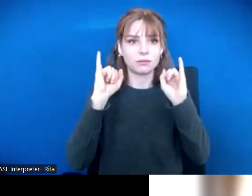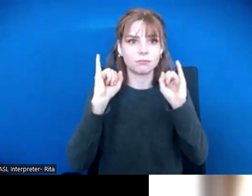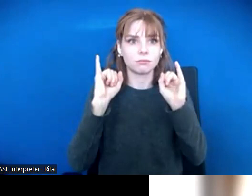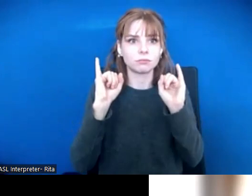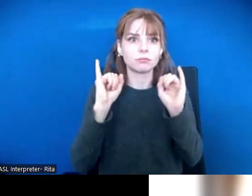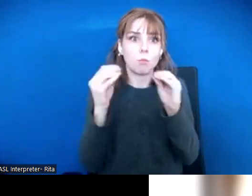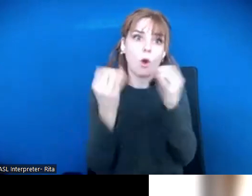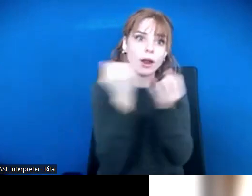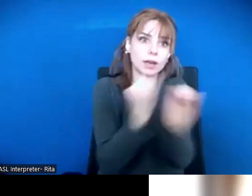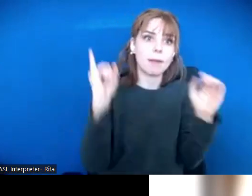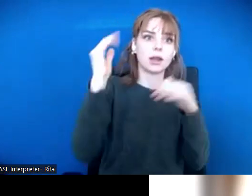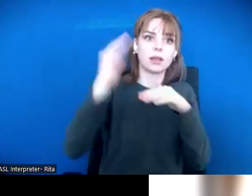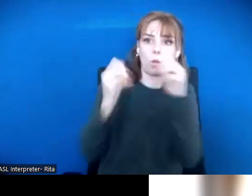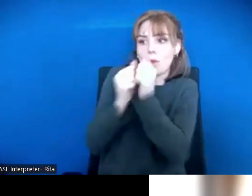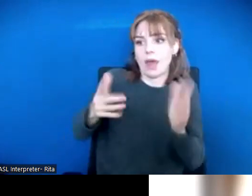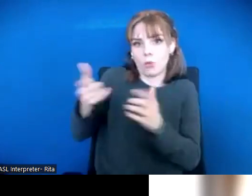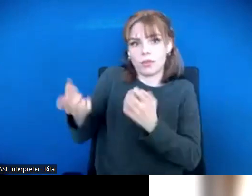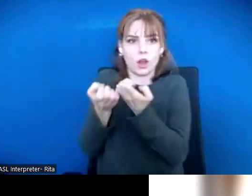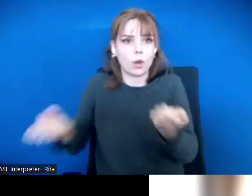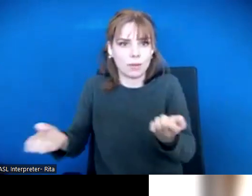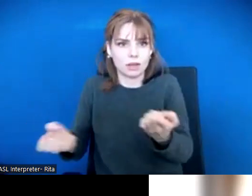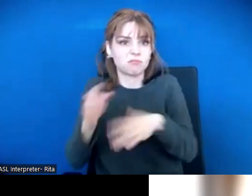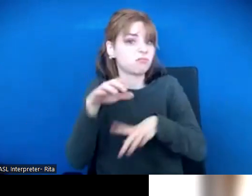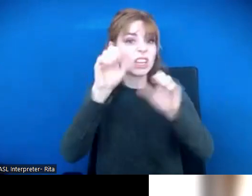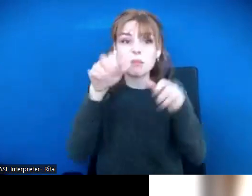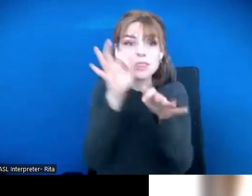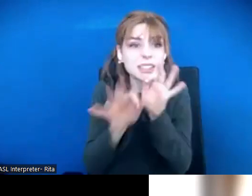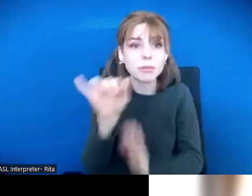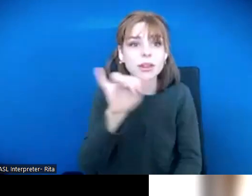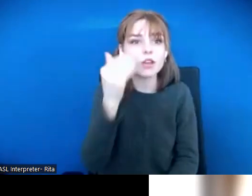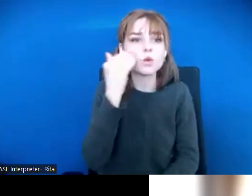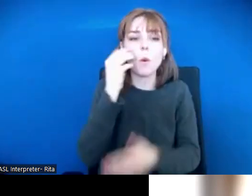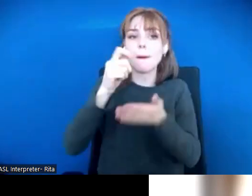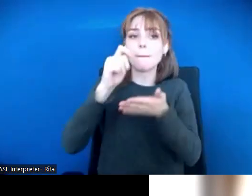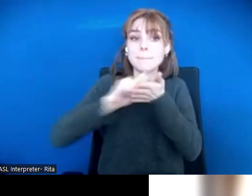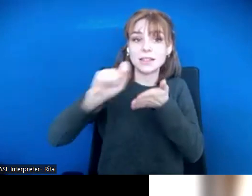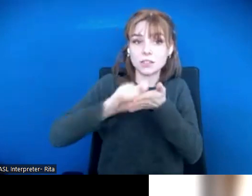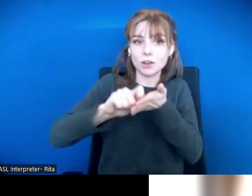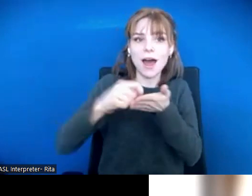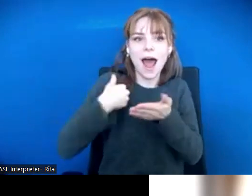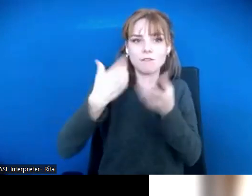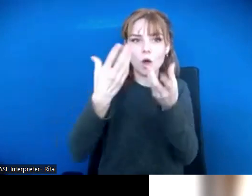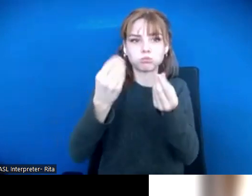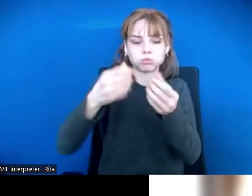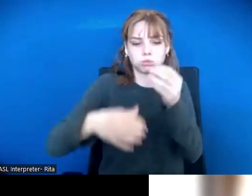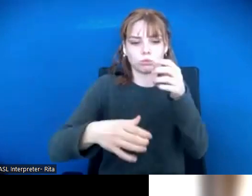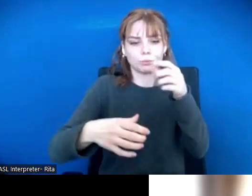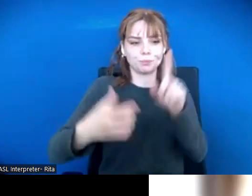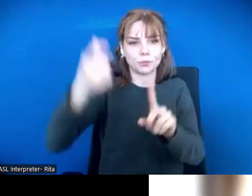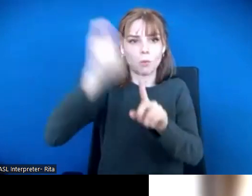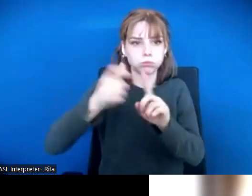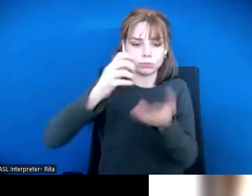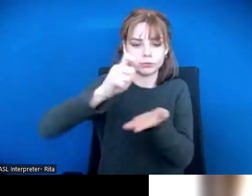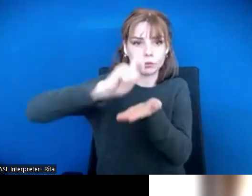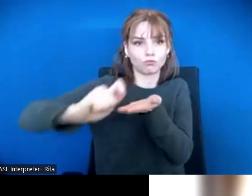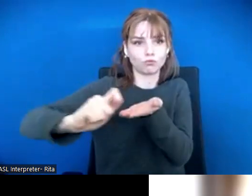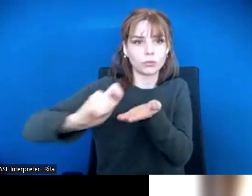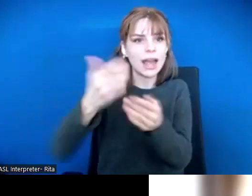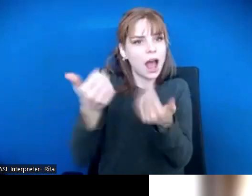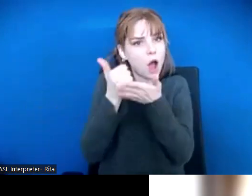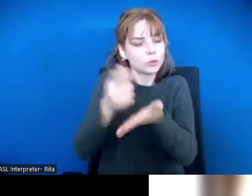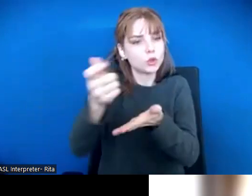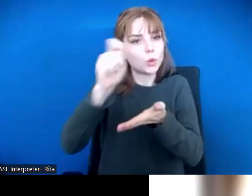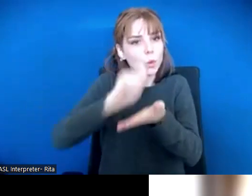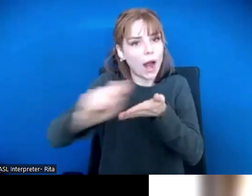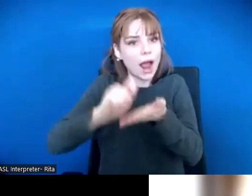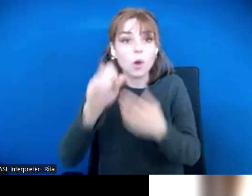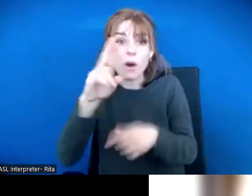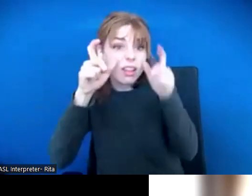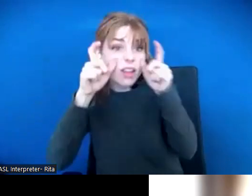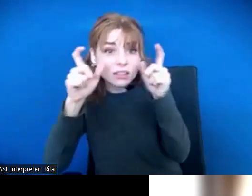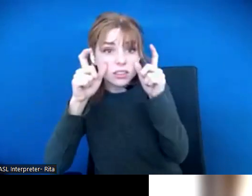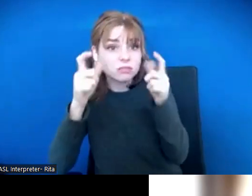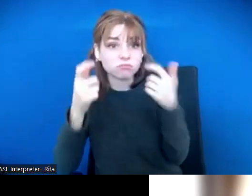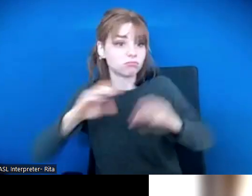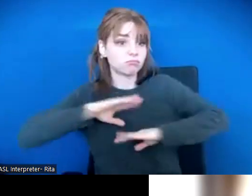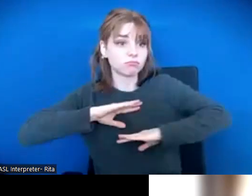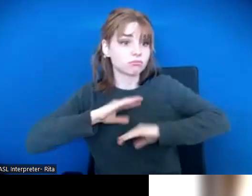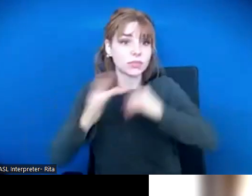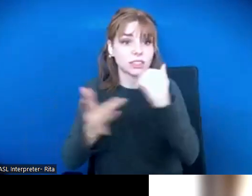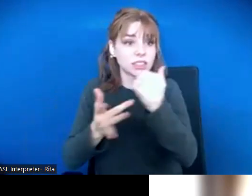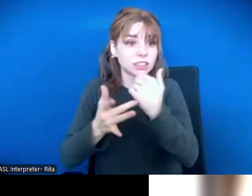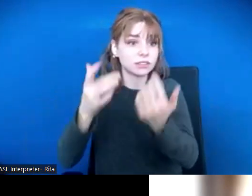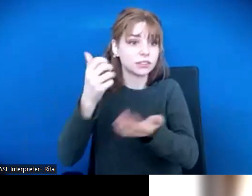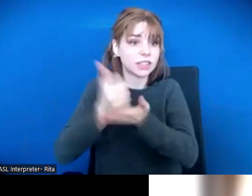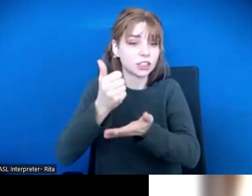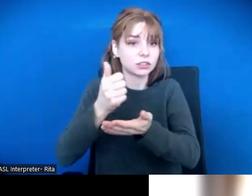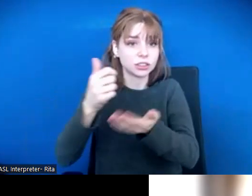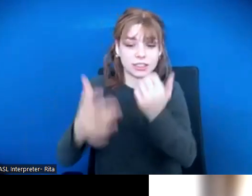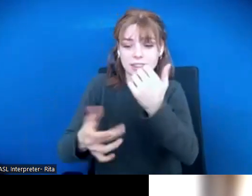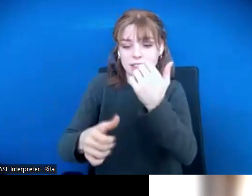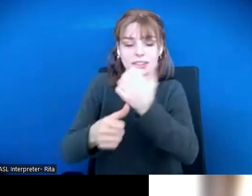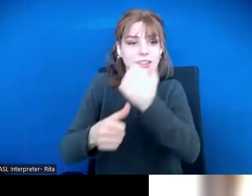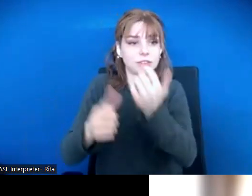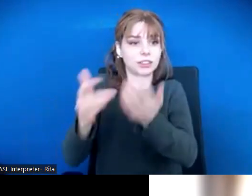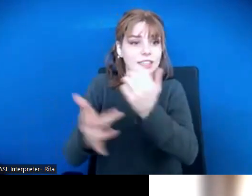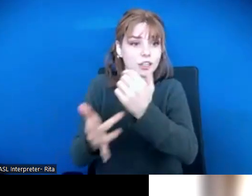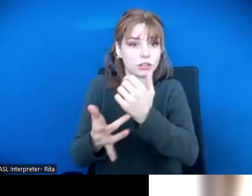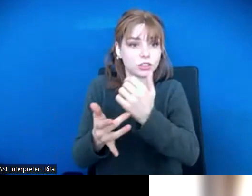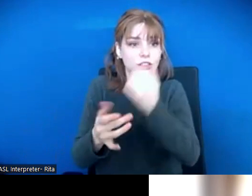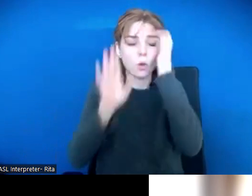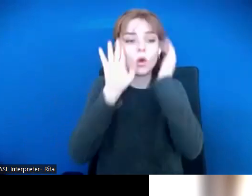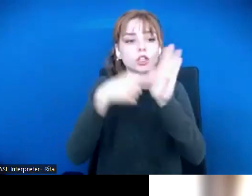Thank the Hub. We are honored and excited to have this chance to speak to our fellow Minnesotans. Assistive technology, there's a big long federal definition. But the way we look at it is assistive technology is anything that can help anyone do something more independently than they were without this thing.